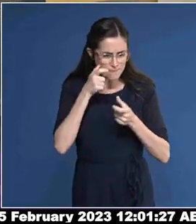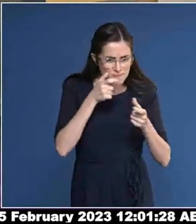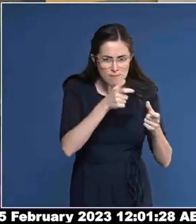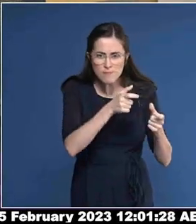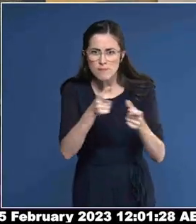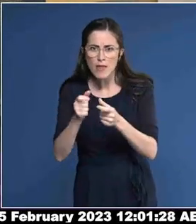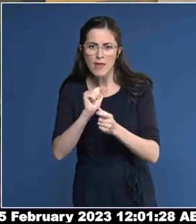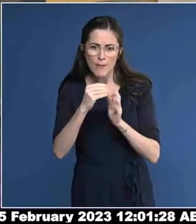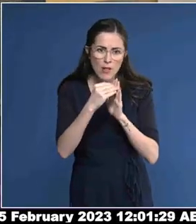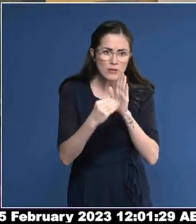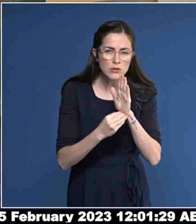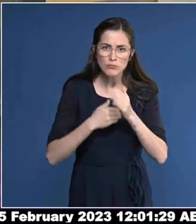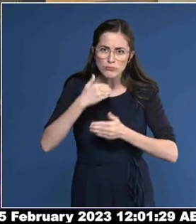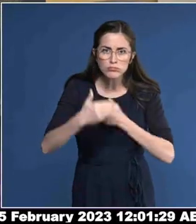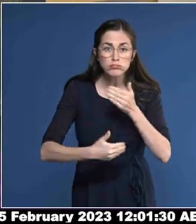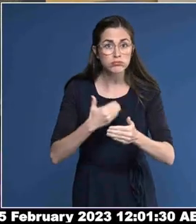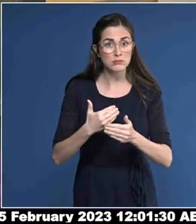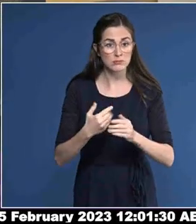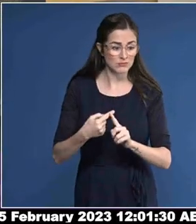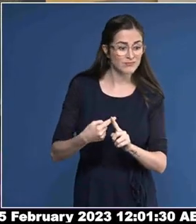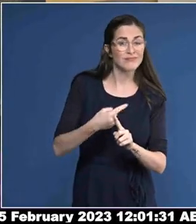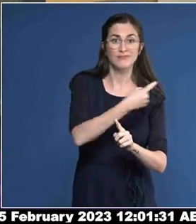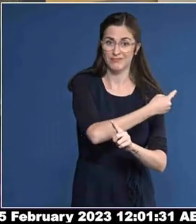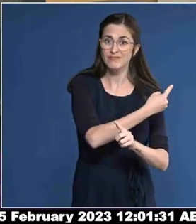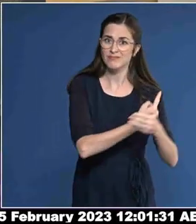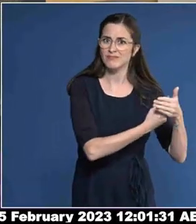course of the Royal Commission's inquiry in relation to service providers.